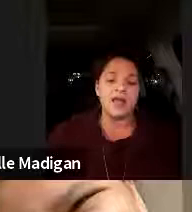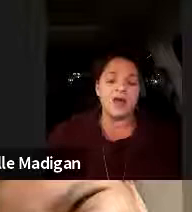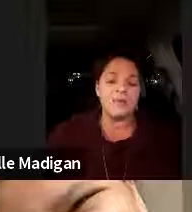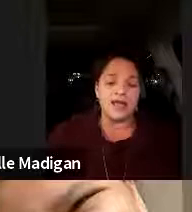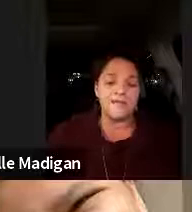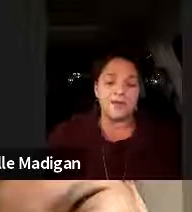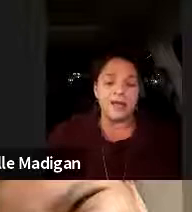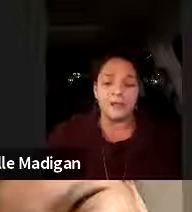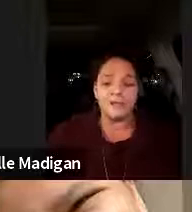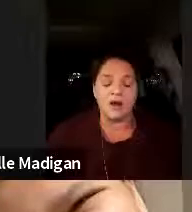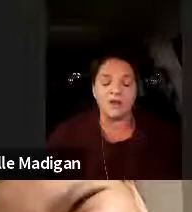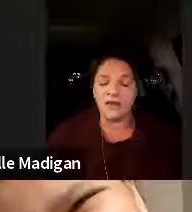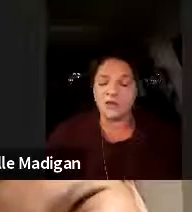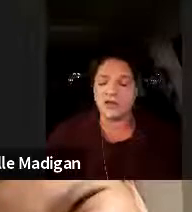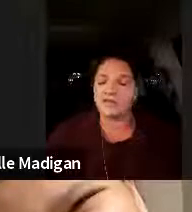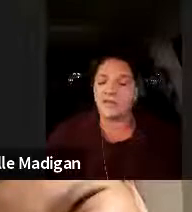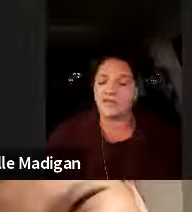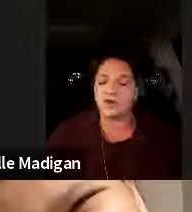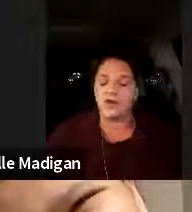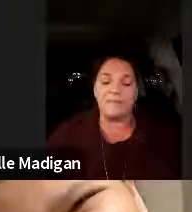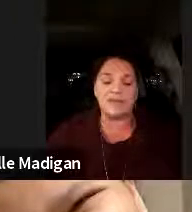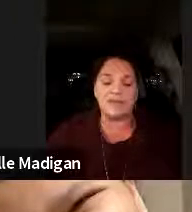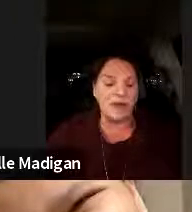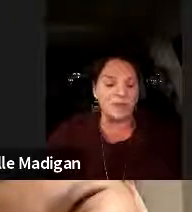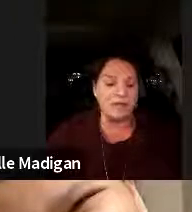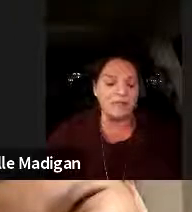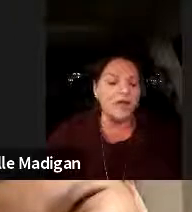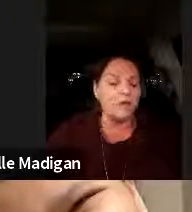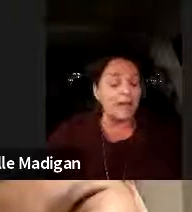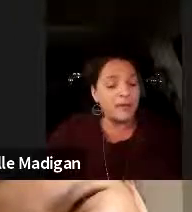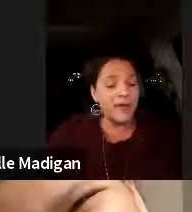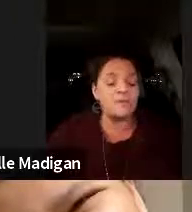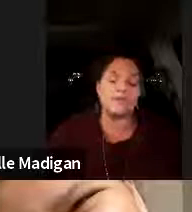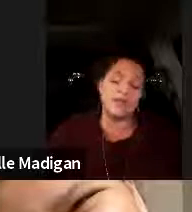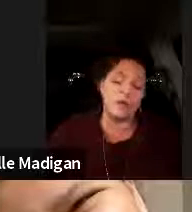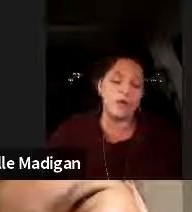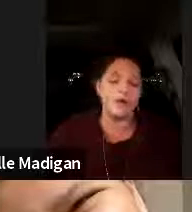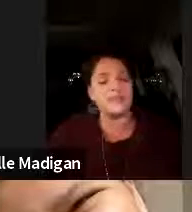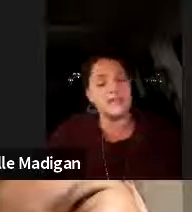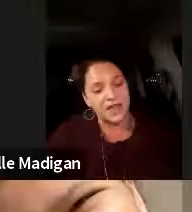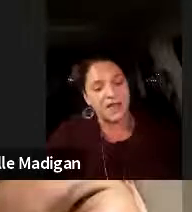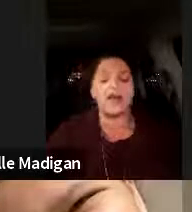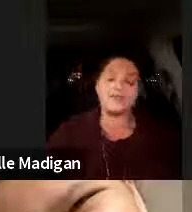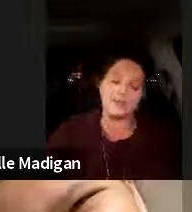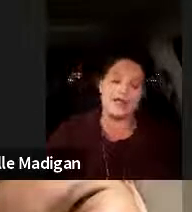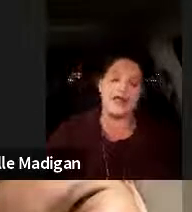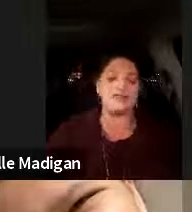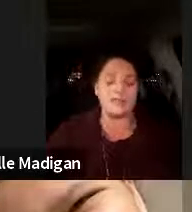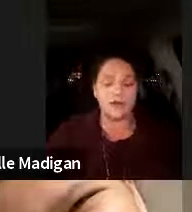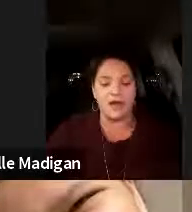Richelle Madigan: In home behavioral health concierge case manager amazing care team wraparound see course dd crisis line, etc.